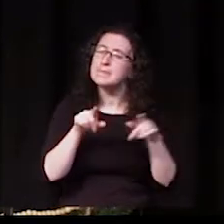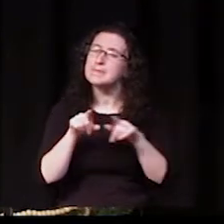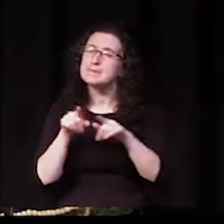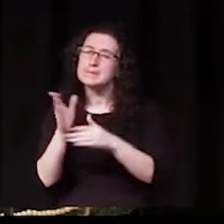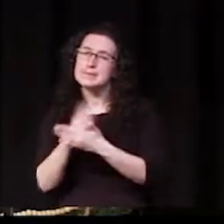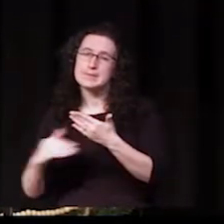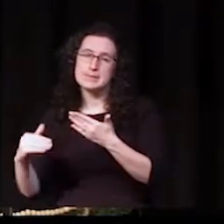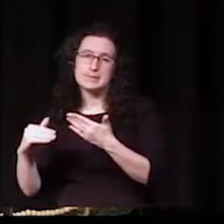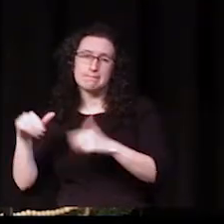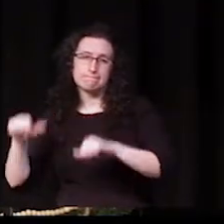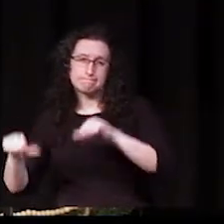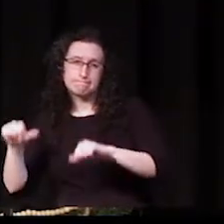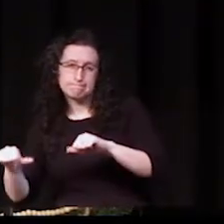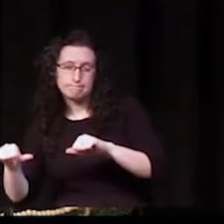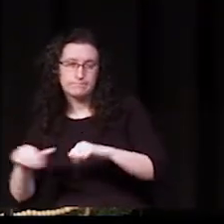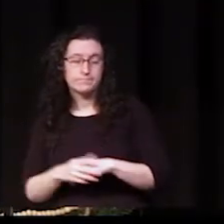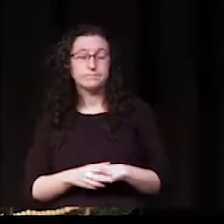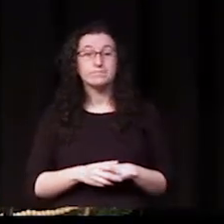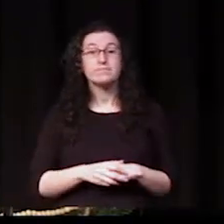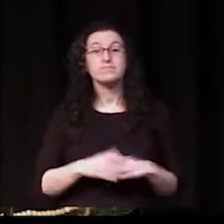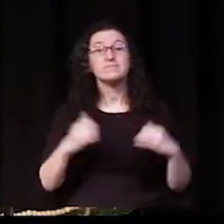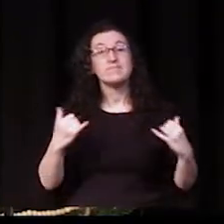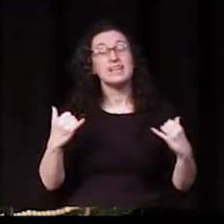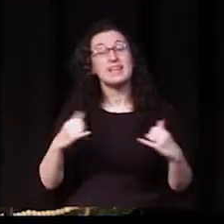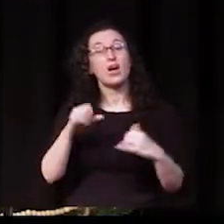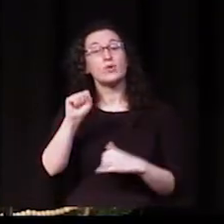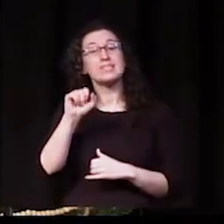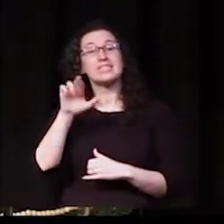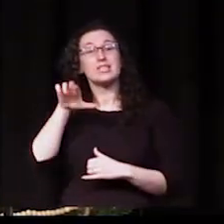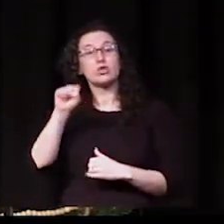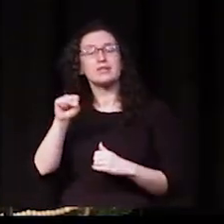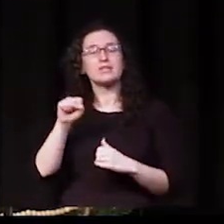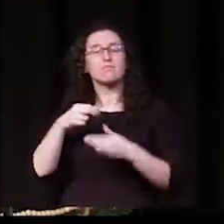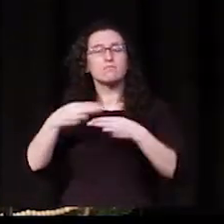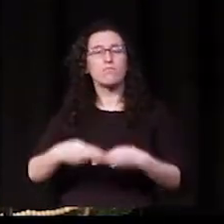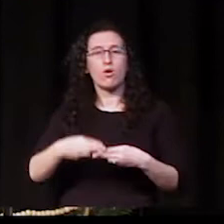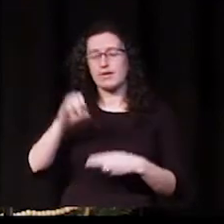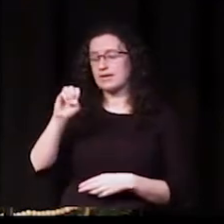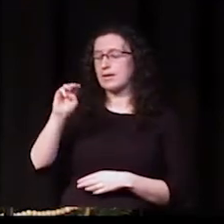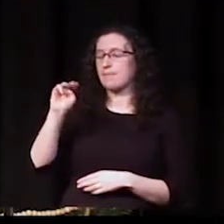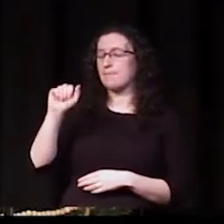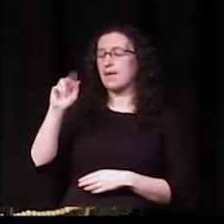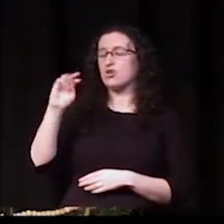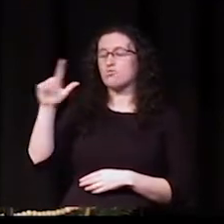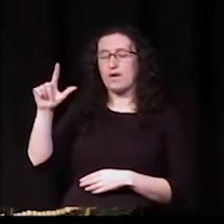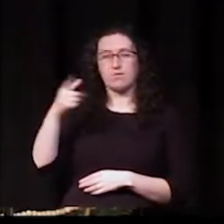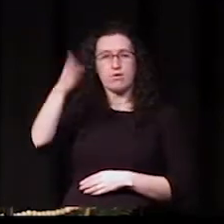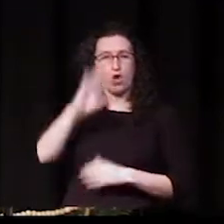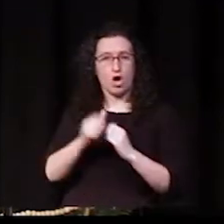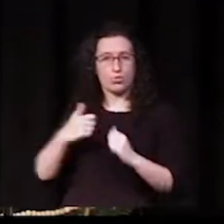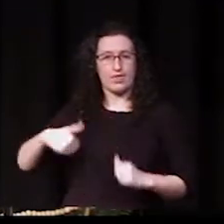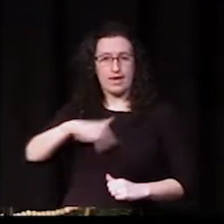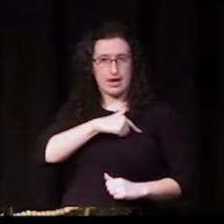We've been in a series called the "Emmanuel: God With Us," and as we look now to turn the corner to 2021,